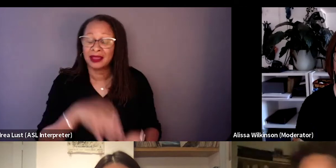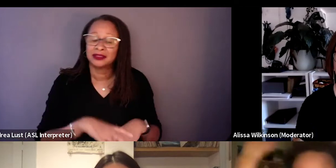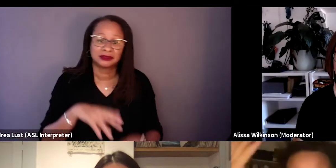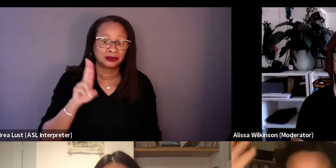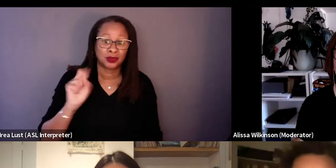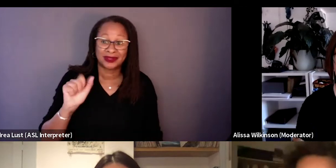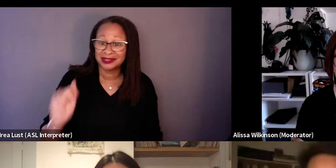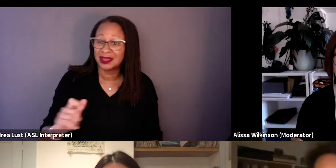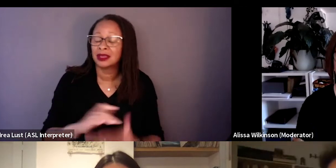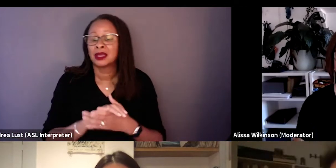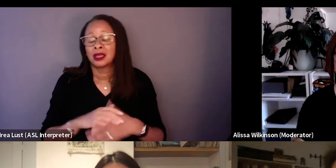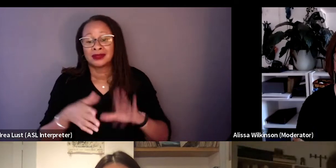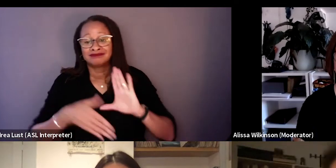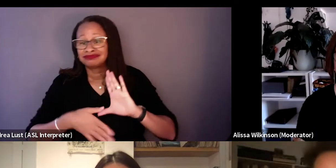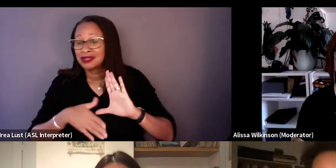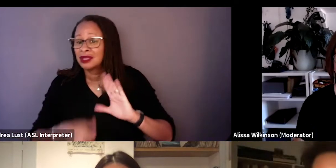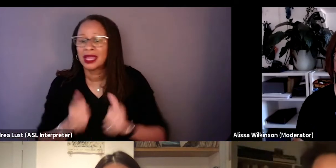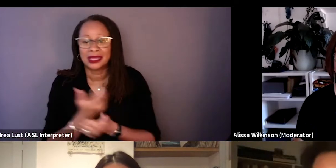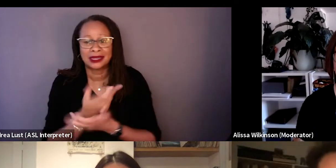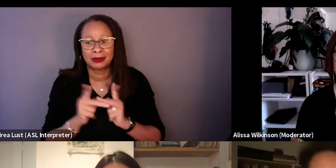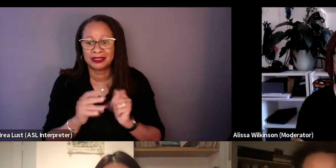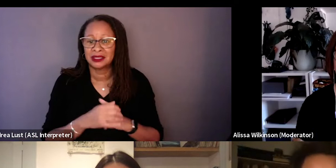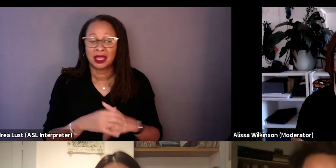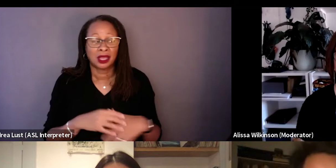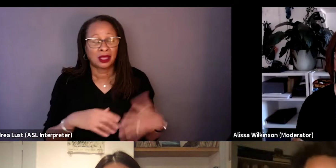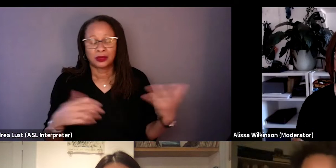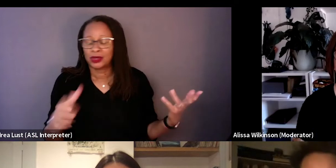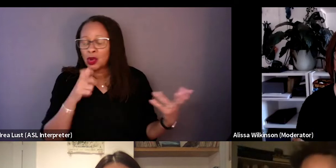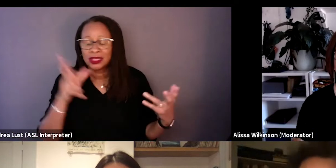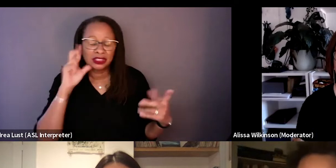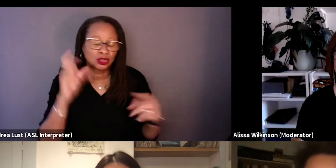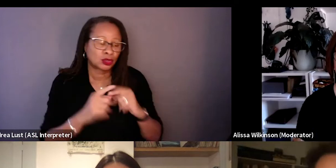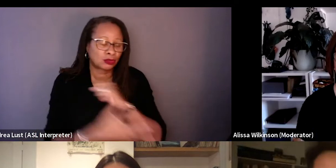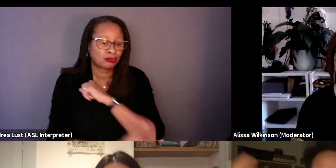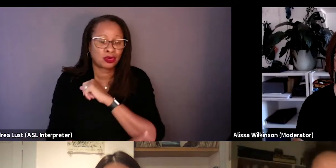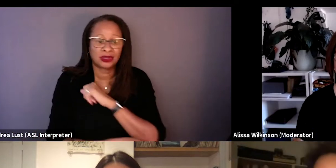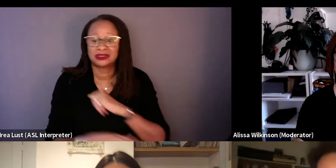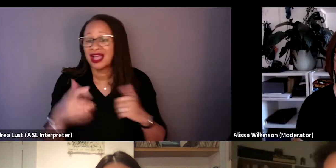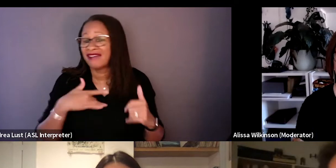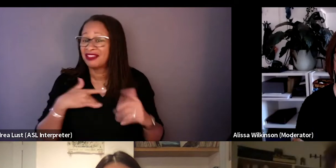having the money, and we down here are so poor. You disappointed. I feel disenfranchised.